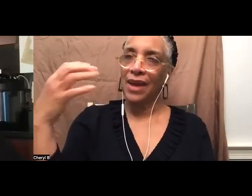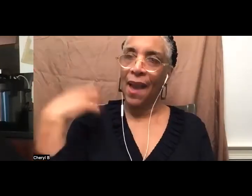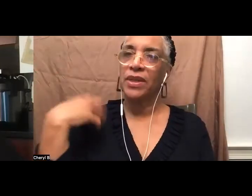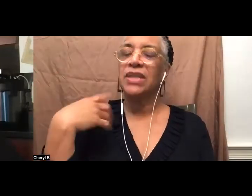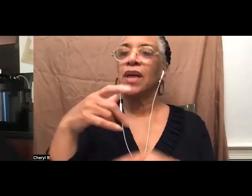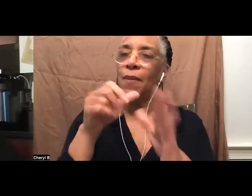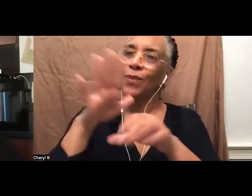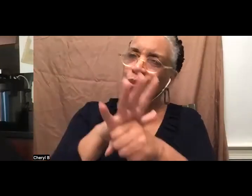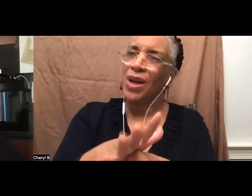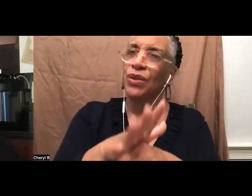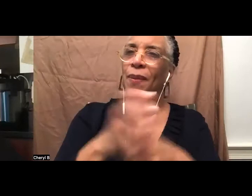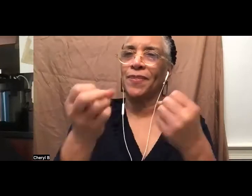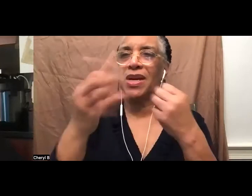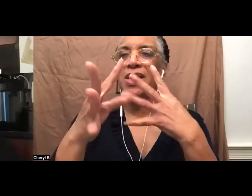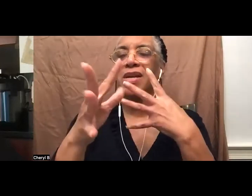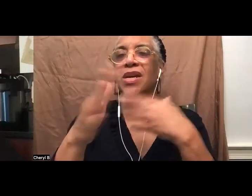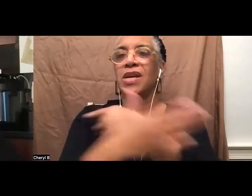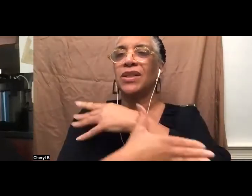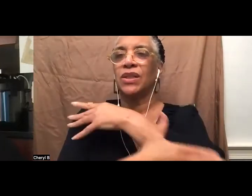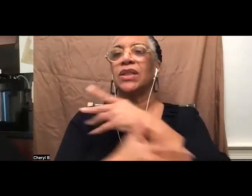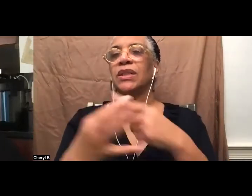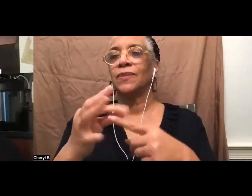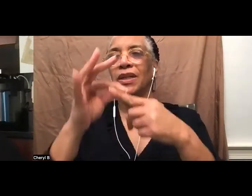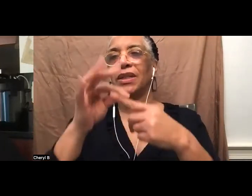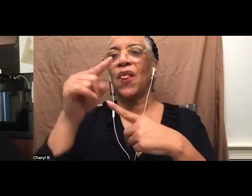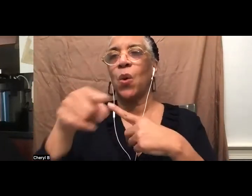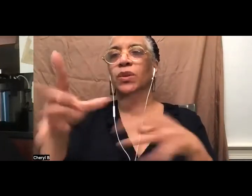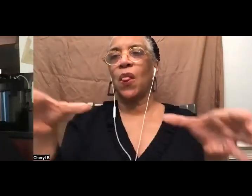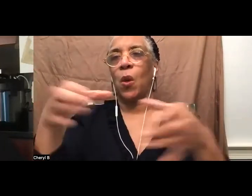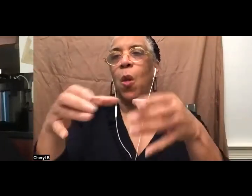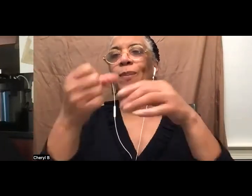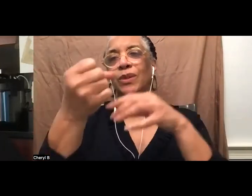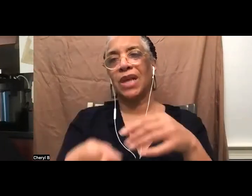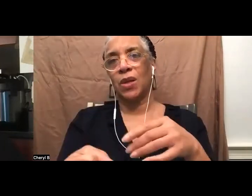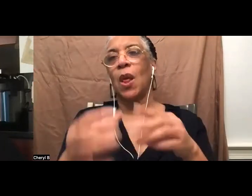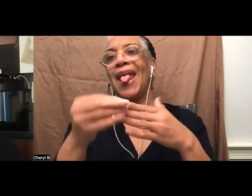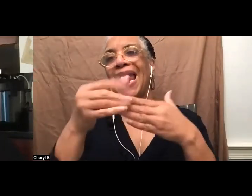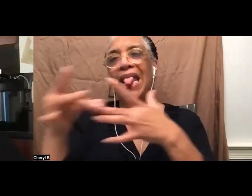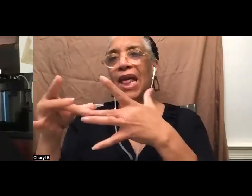especially those in the global South. It can often lead to more resource extraction and